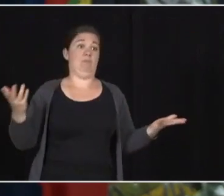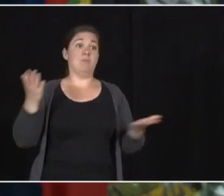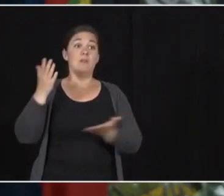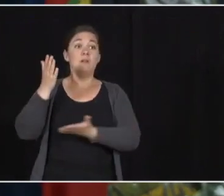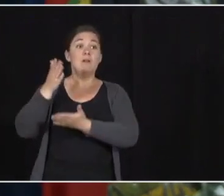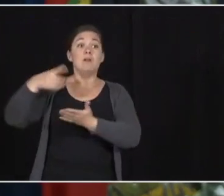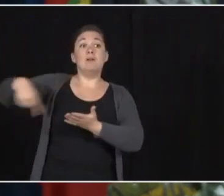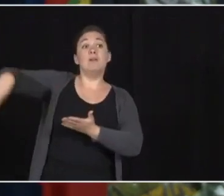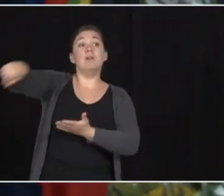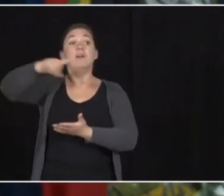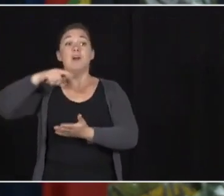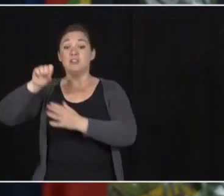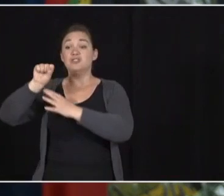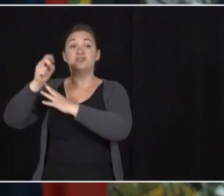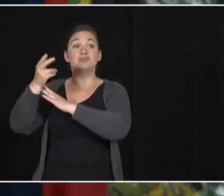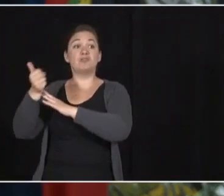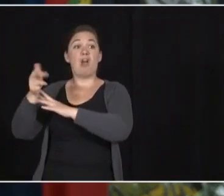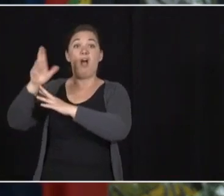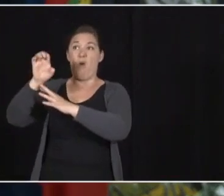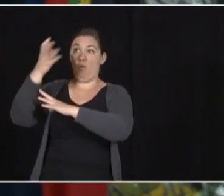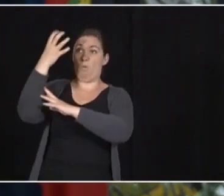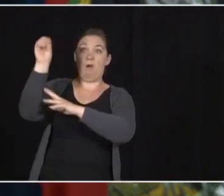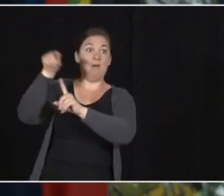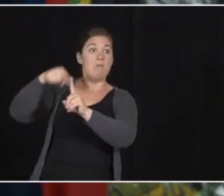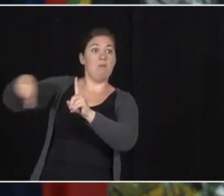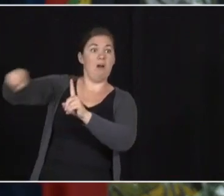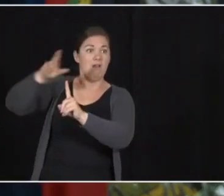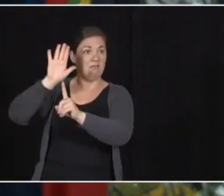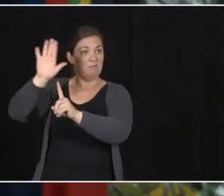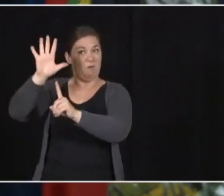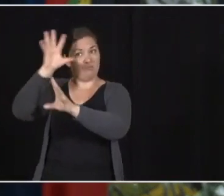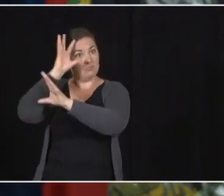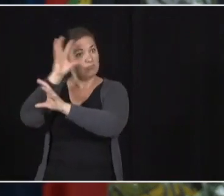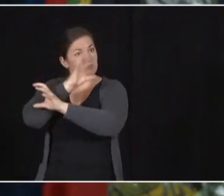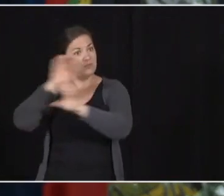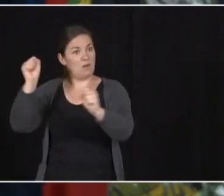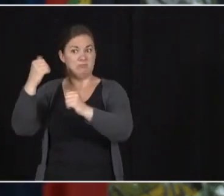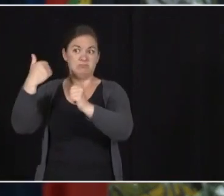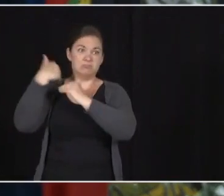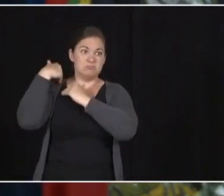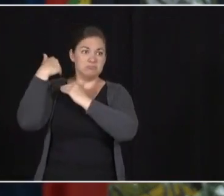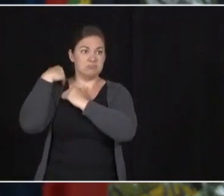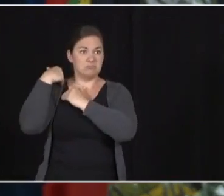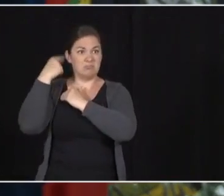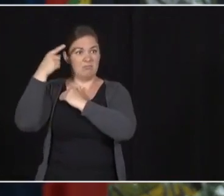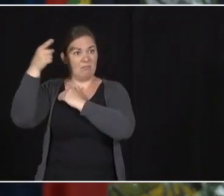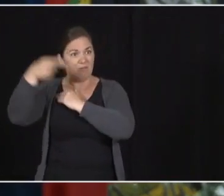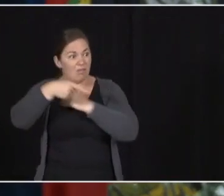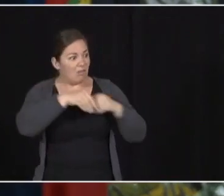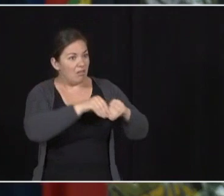That is what happens in the real world. You put a lousy product out there and something happens to her product,